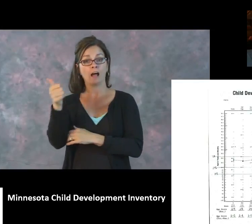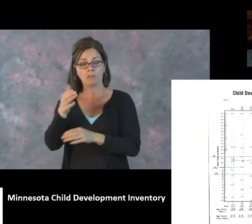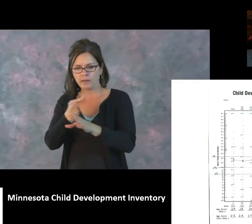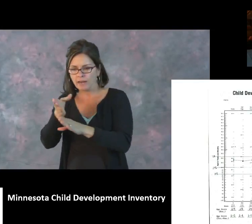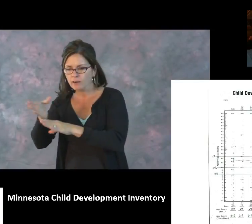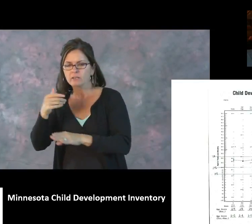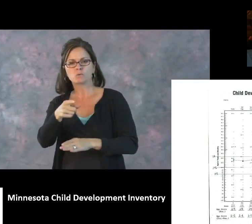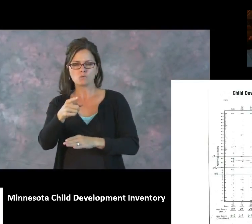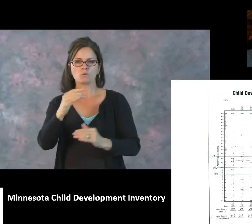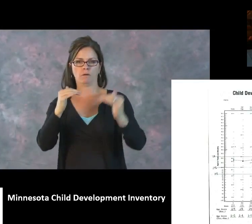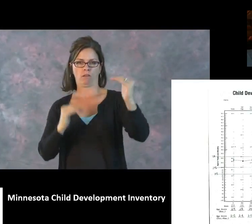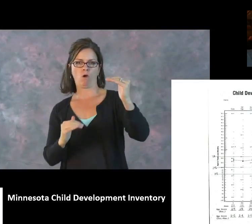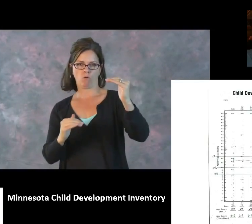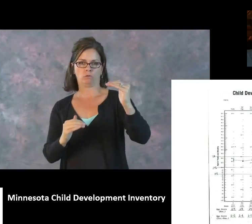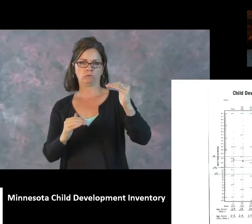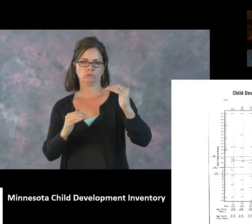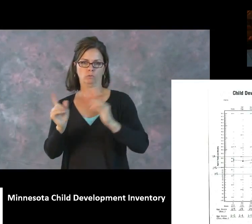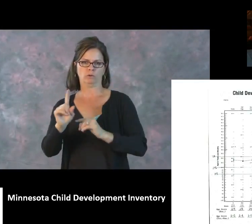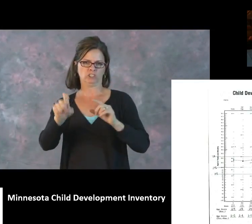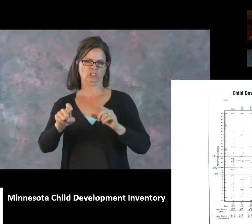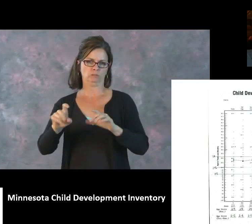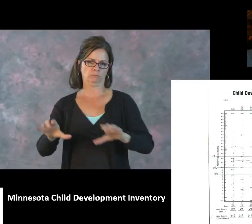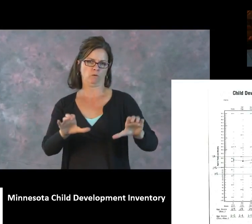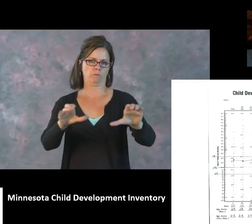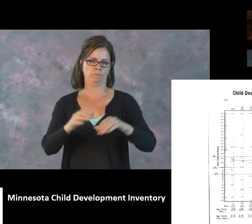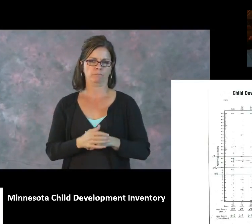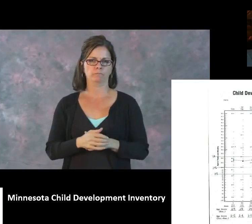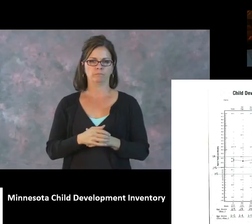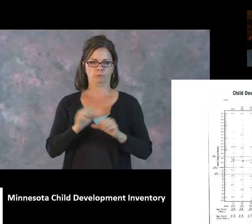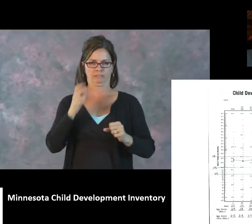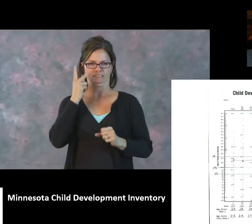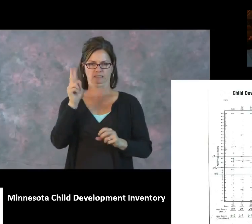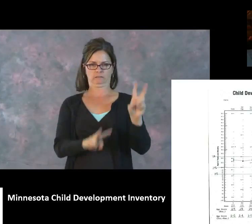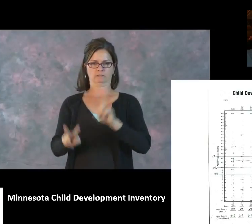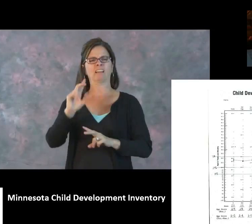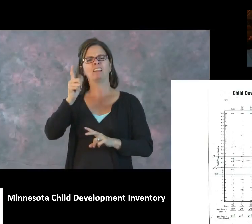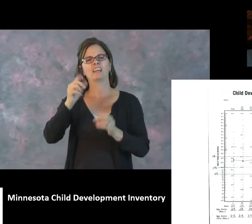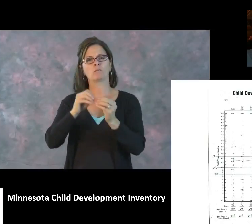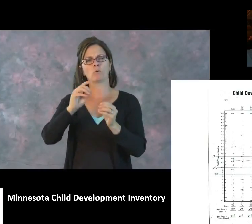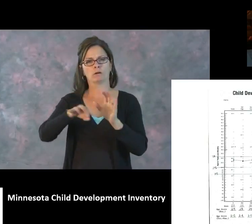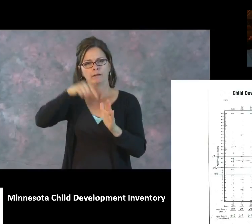where they should be for their age. Again, we'll take a closer look at that shortly.